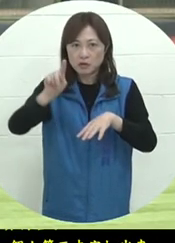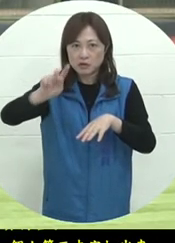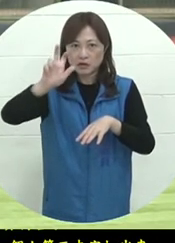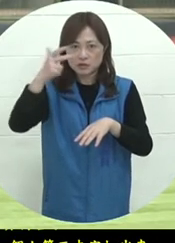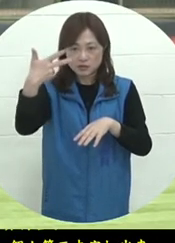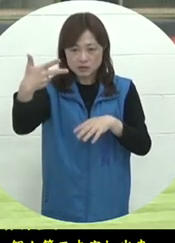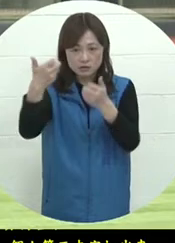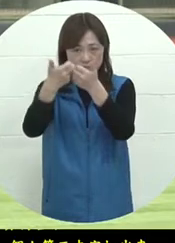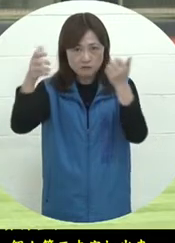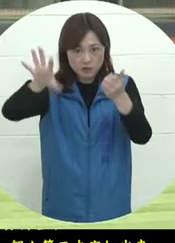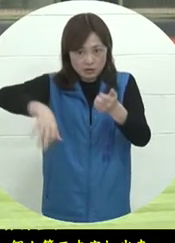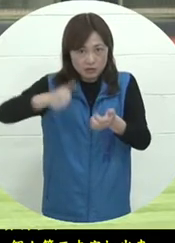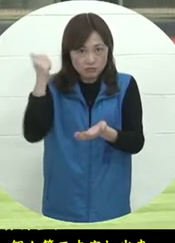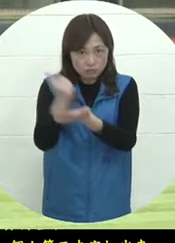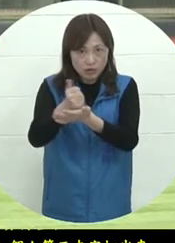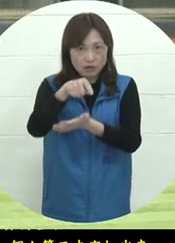. At this time, the e-commerce merchants made a thunderous package.